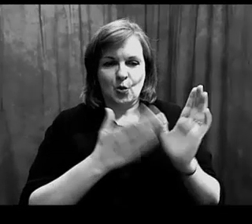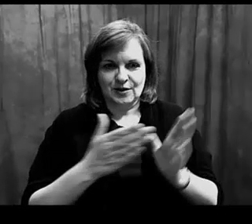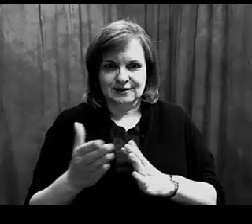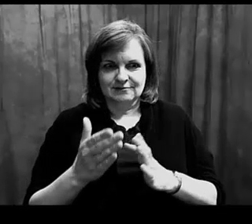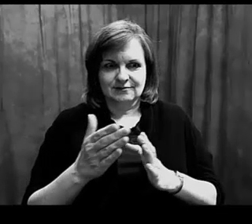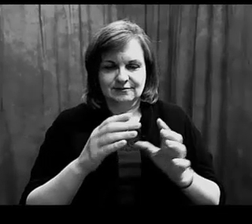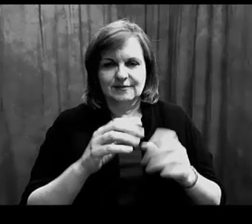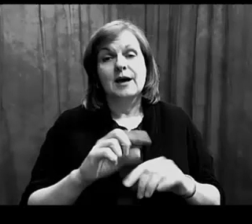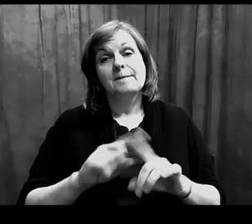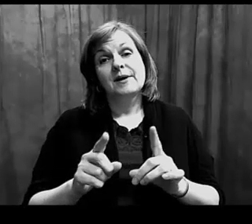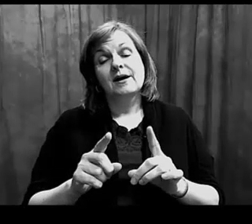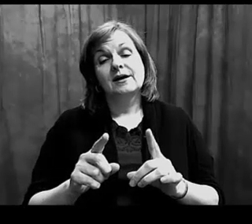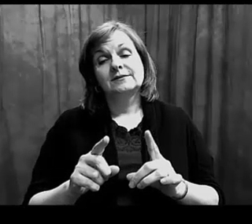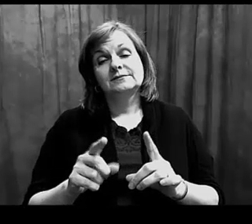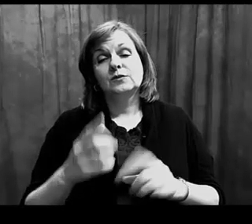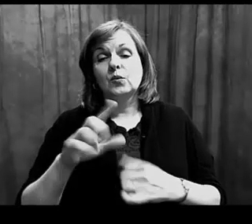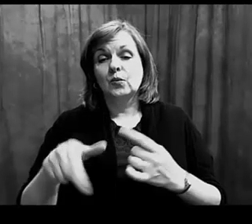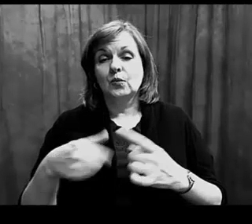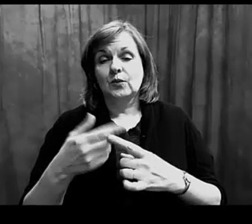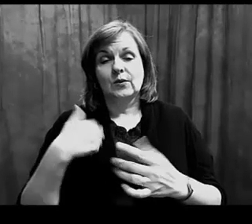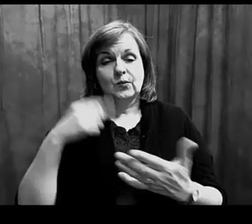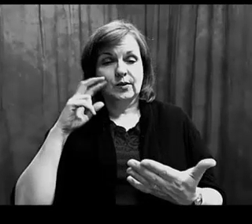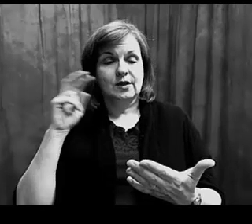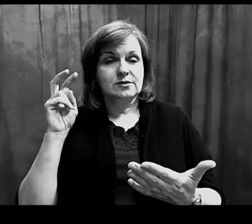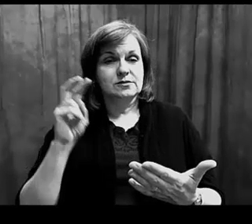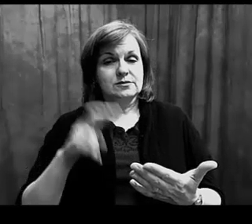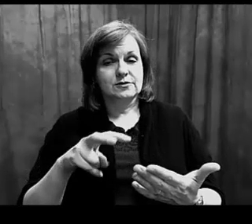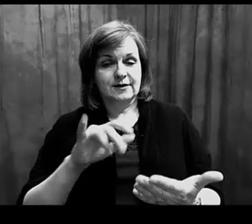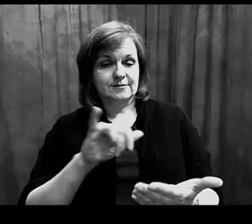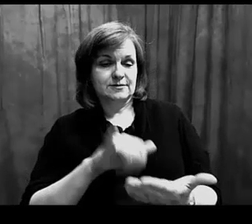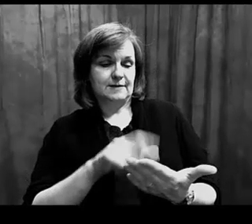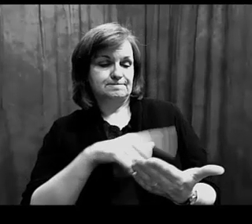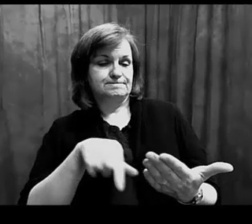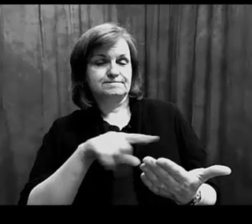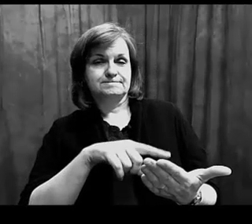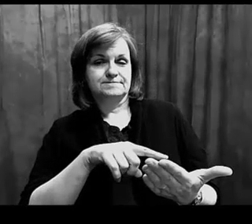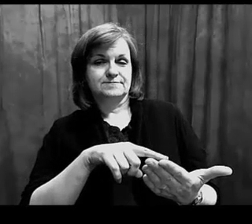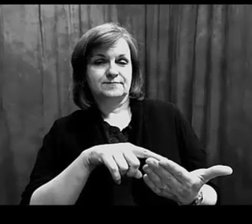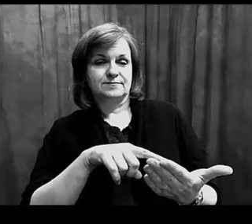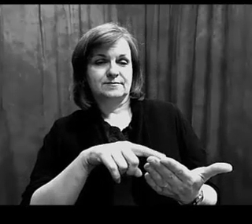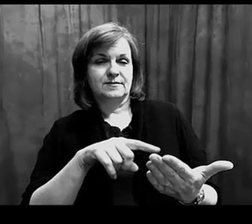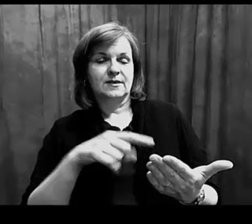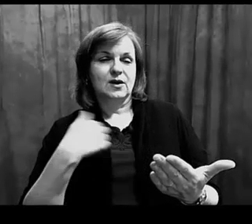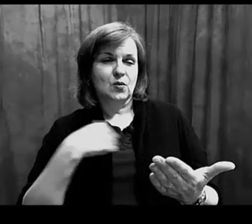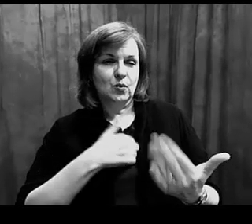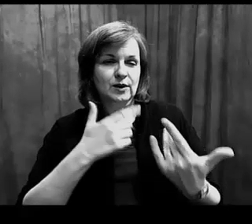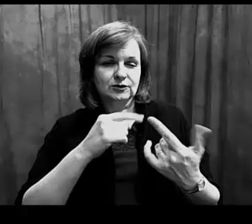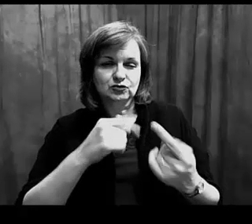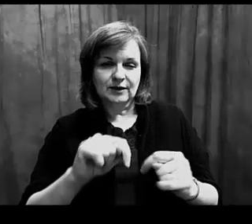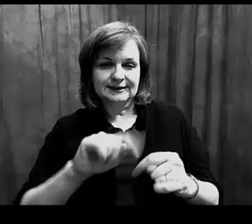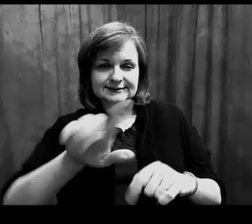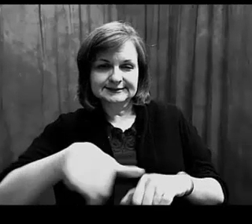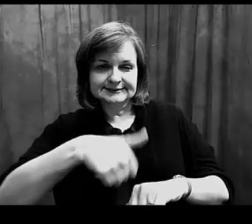special about our organization than others -- but when we look at this we're always trying to put